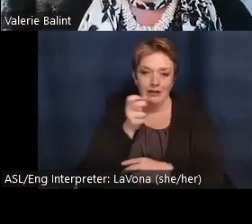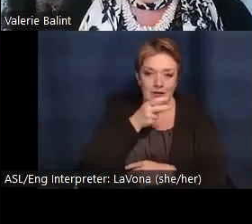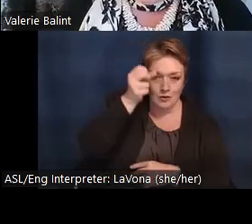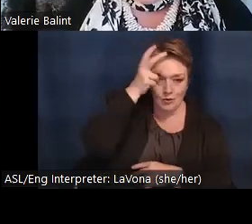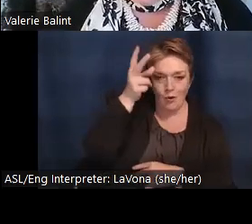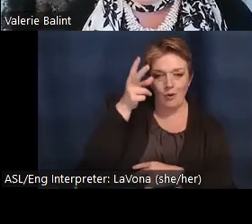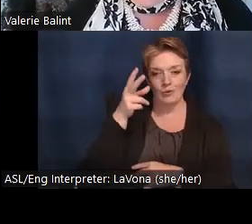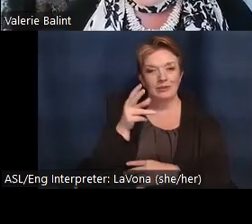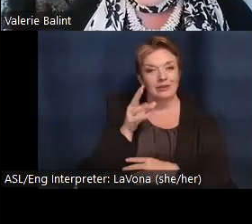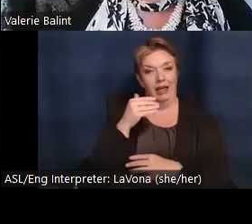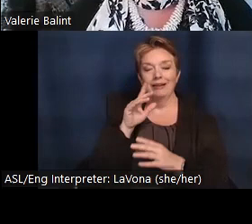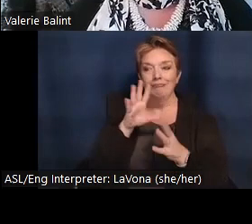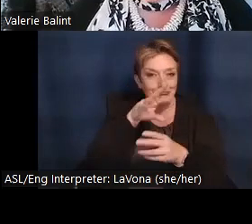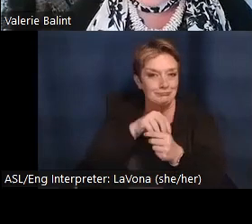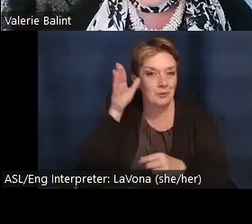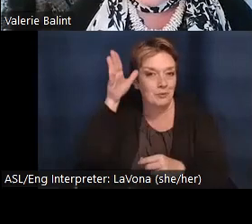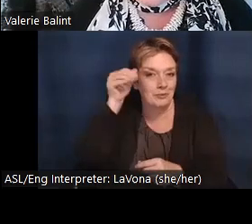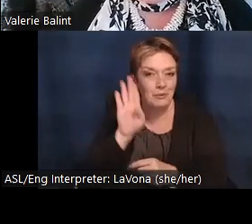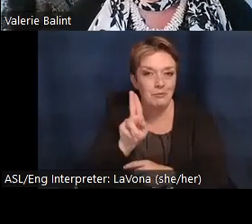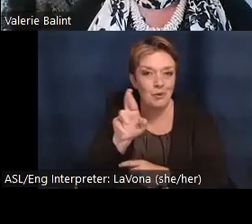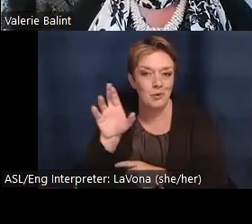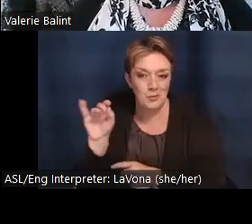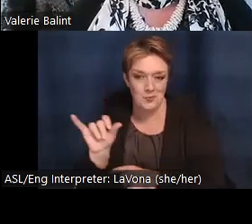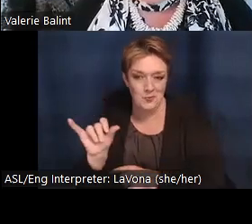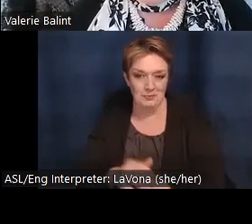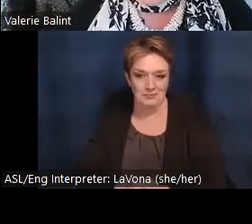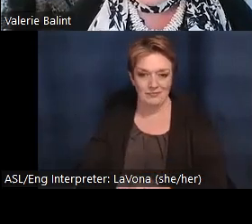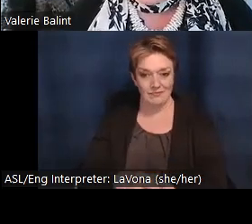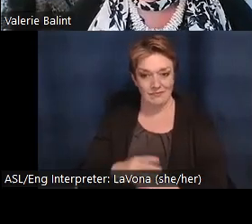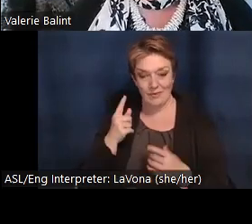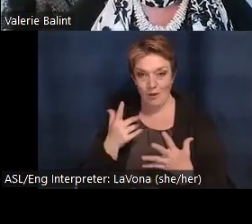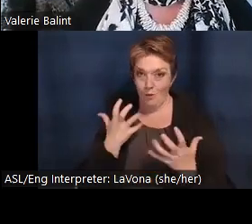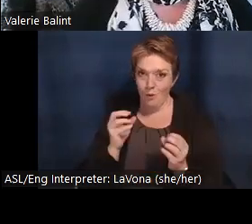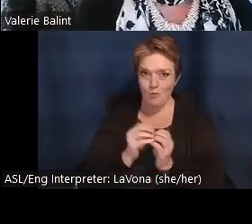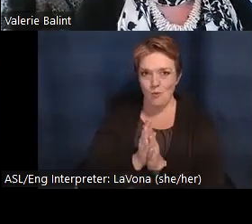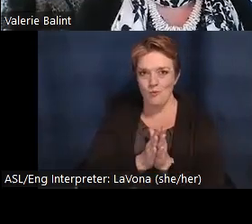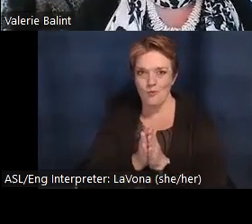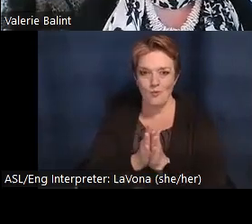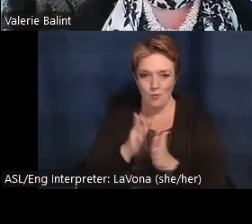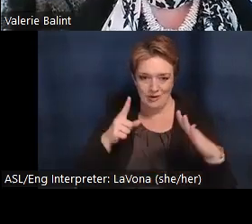Feeling a bit more adventurous? You can take a hike including river views alongside the Rio Grande.